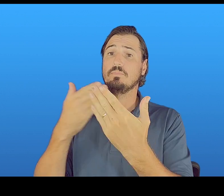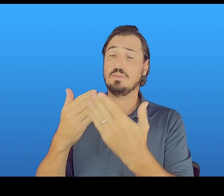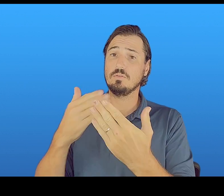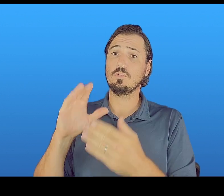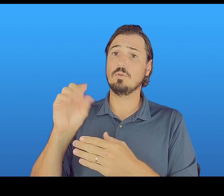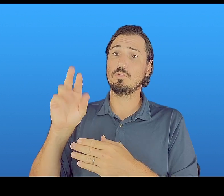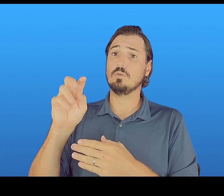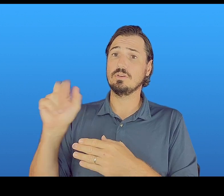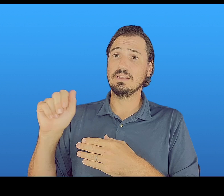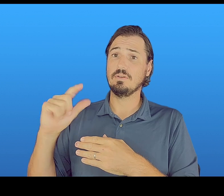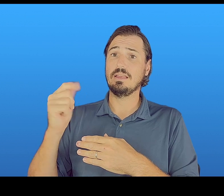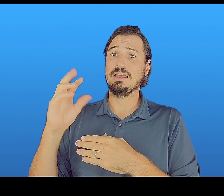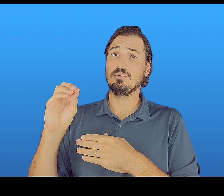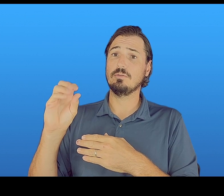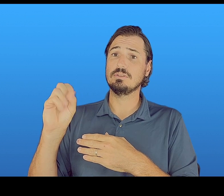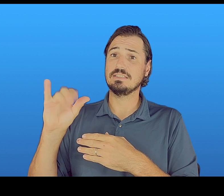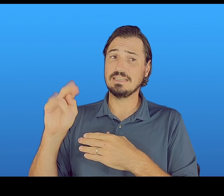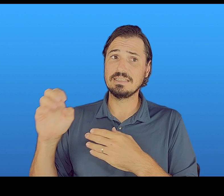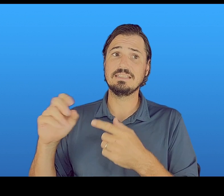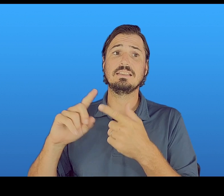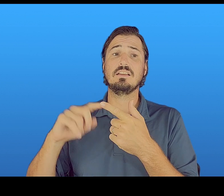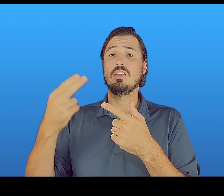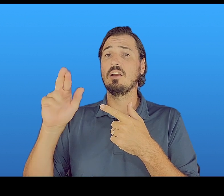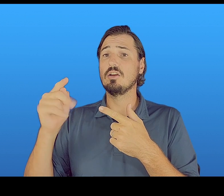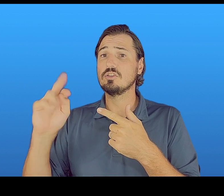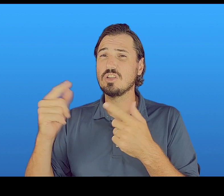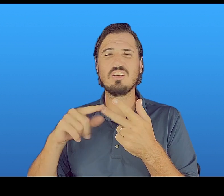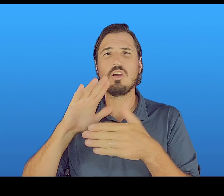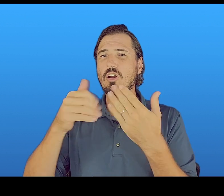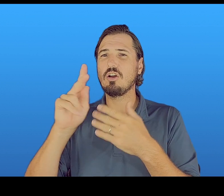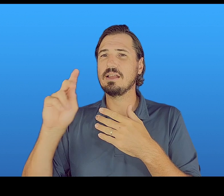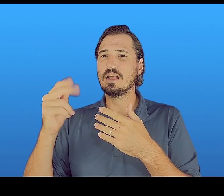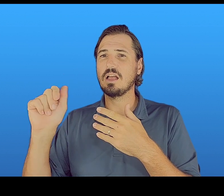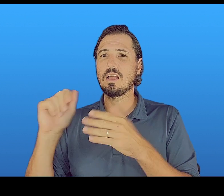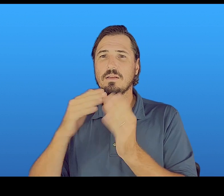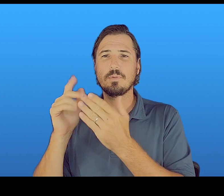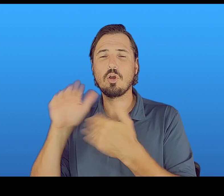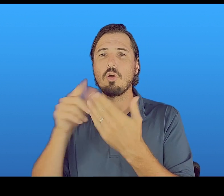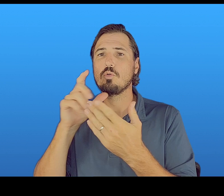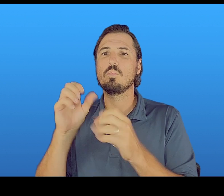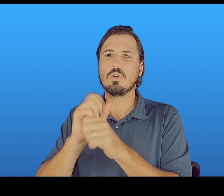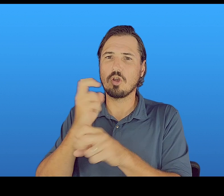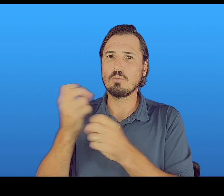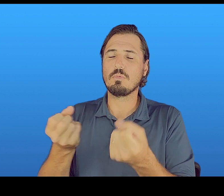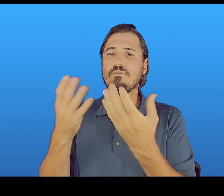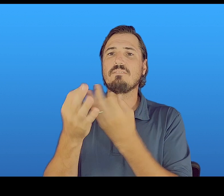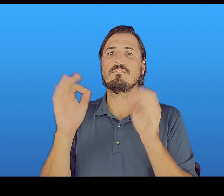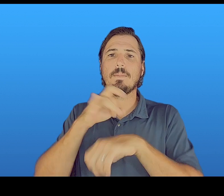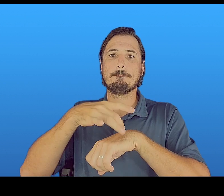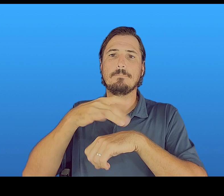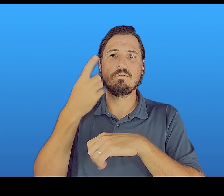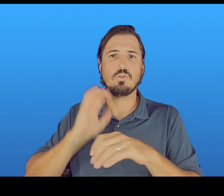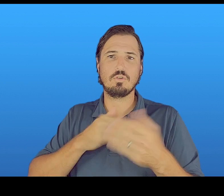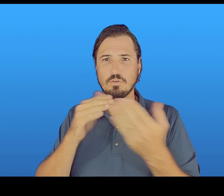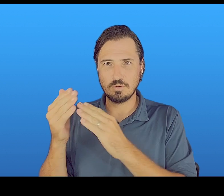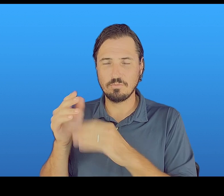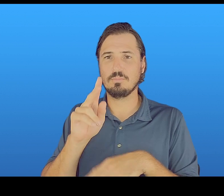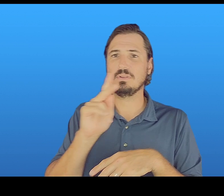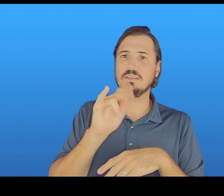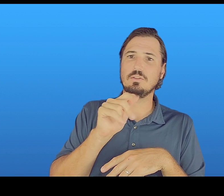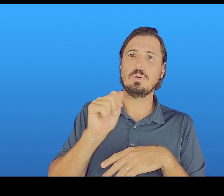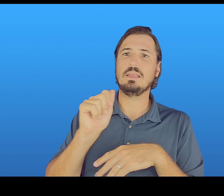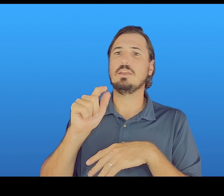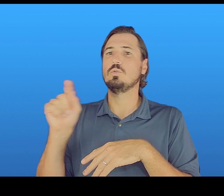We want to give a big mahalo to Corteva Agroscience, Hartung, the Kekaha community and ALL who worked hard to provide free pumpkins to our keiki, from Kīlauea to Kekaha.